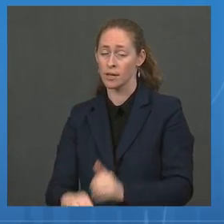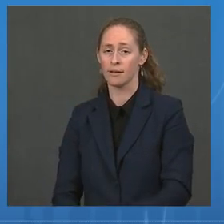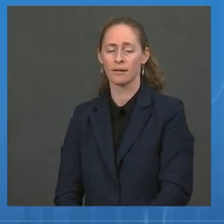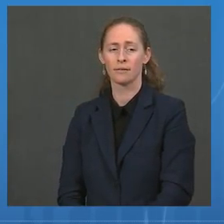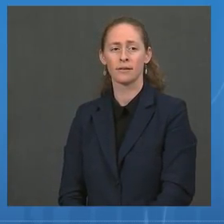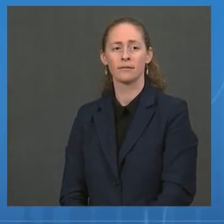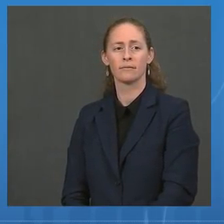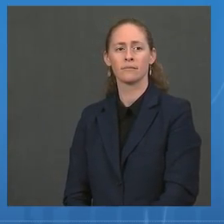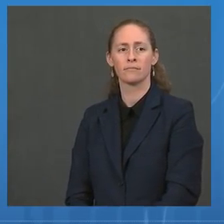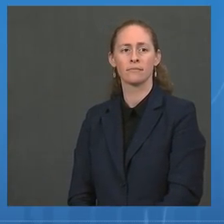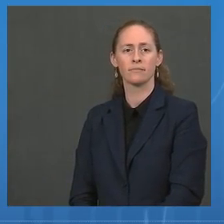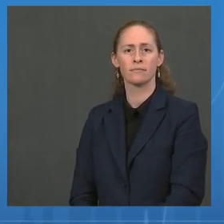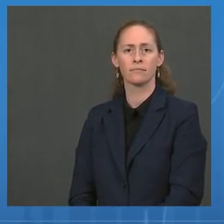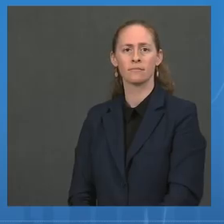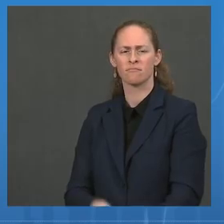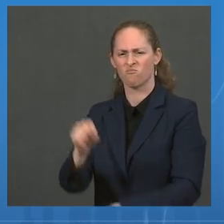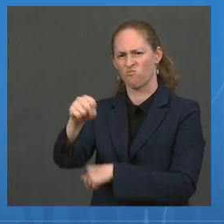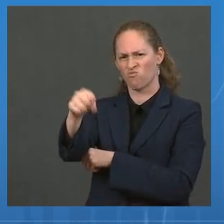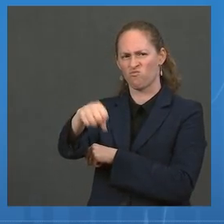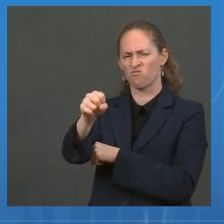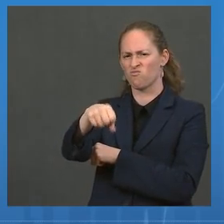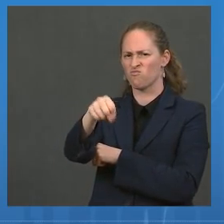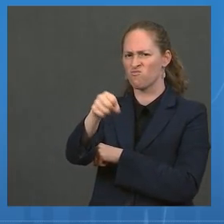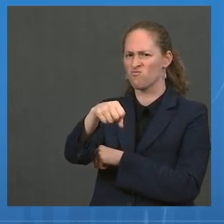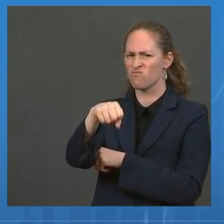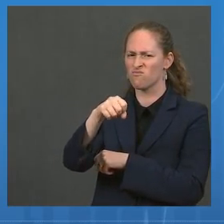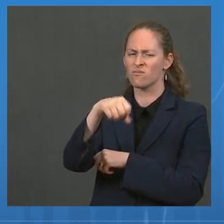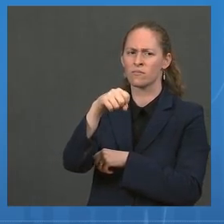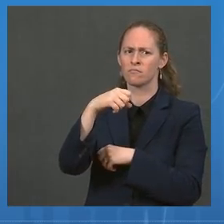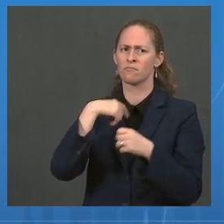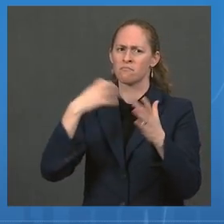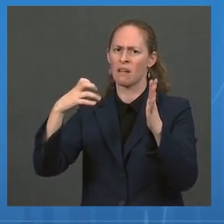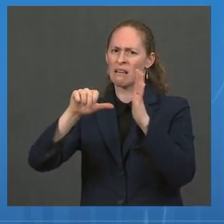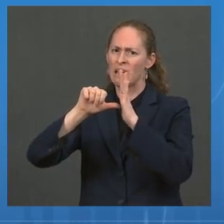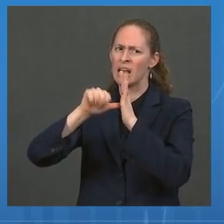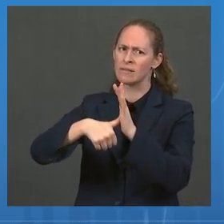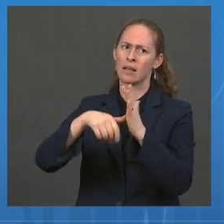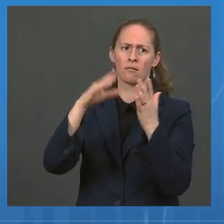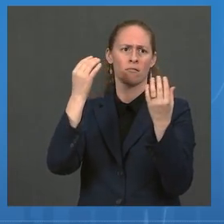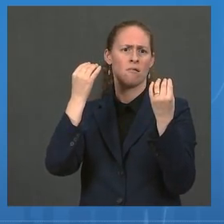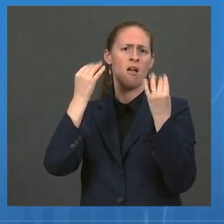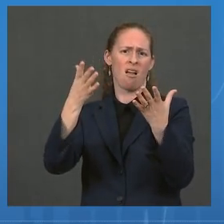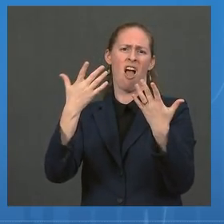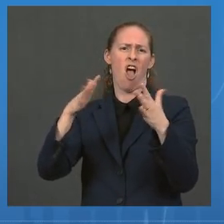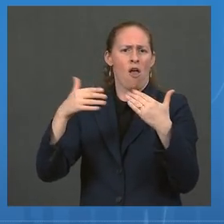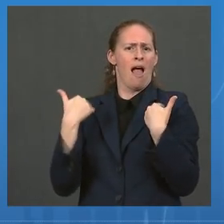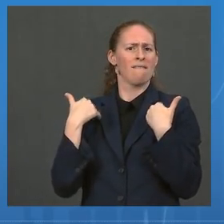So, I do want to emphasize that there is -- there are many free testing options. And due to action by the Biden administration,